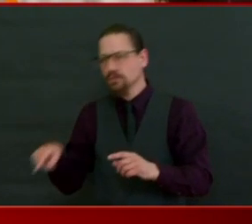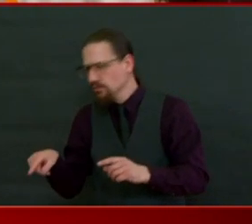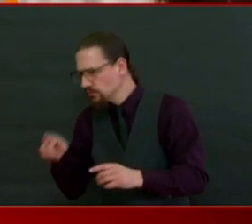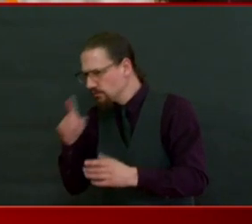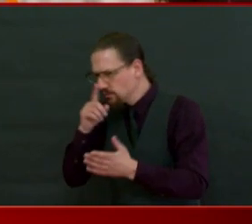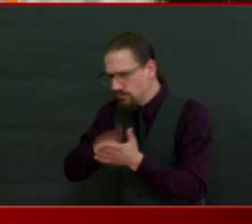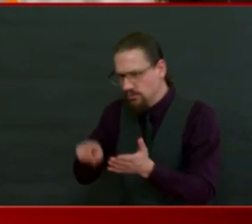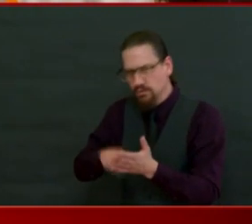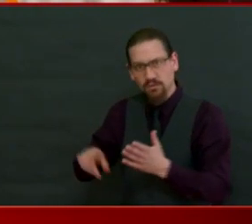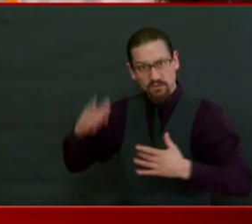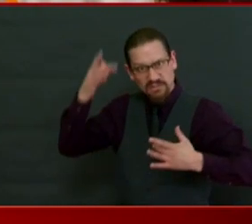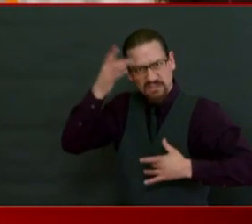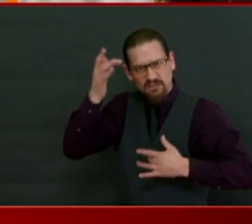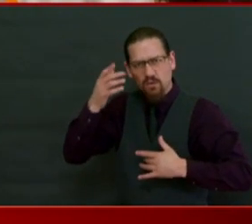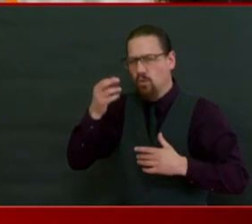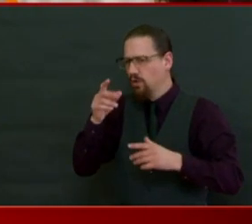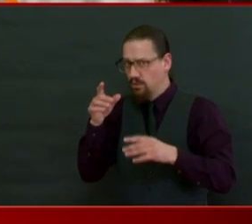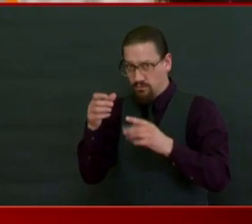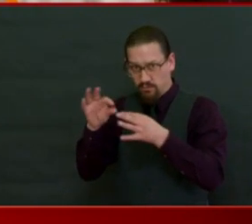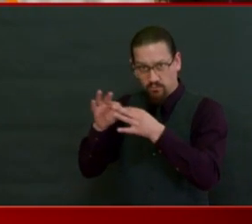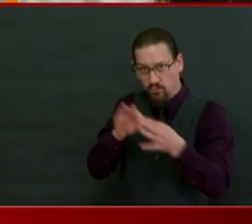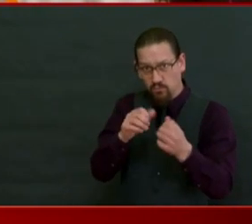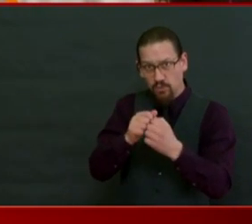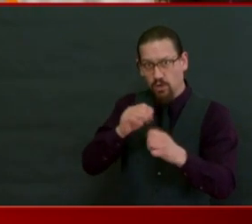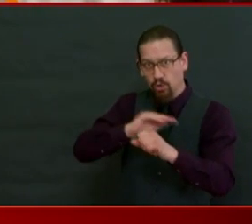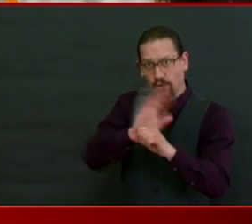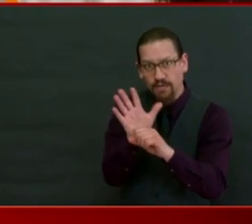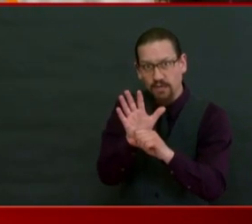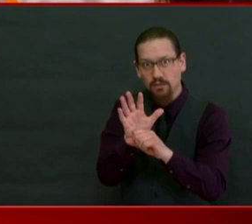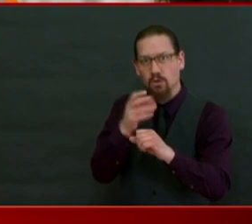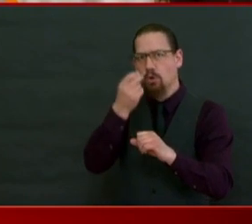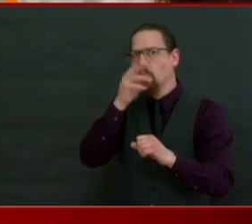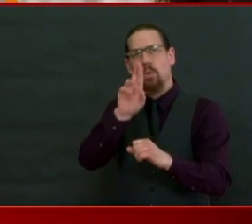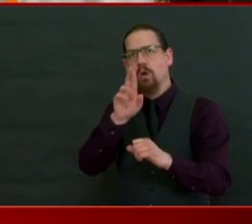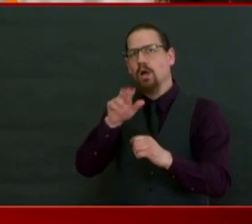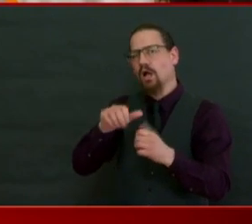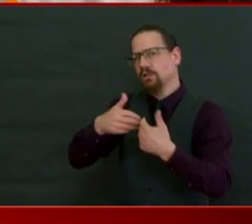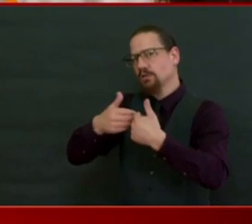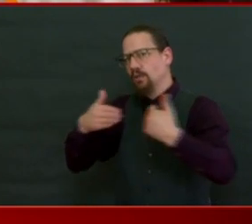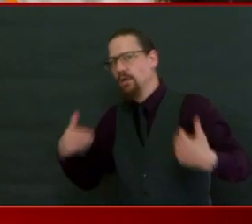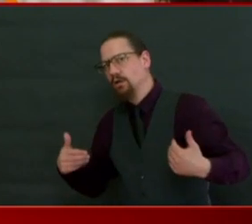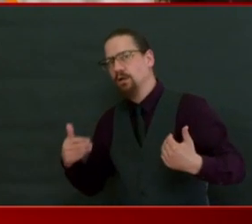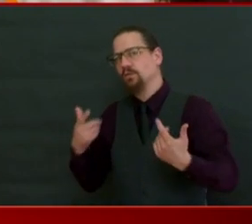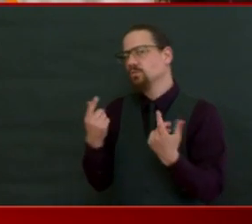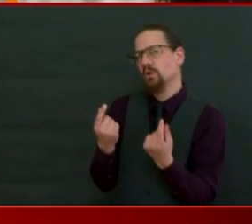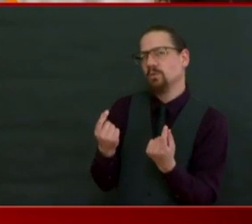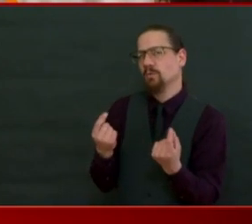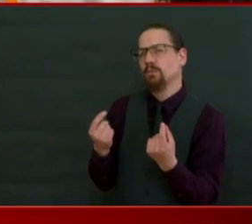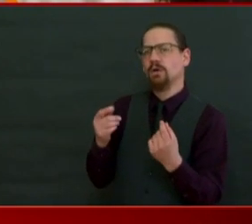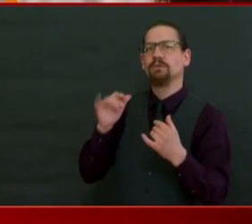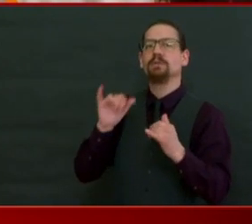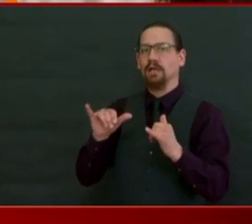CONFIRM. WE ARE REPORTING THE DEATHS AS